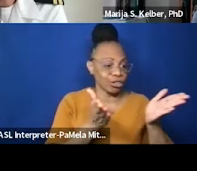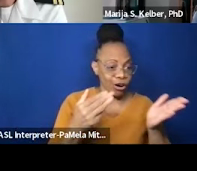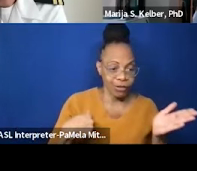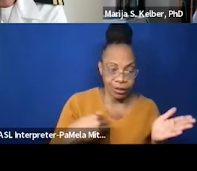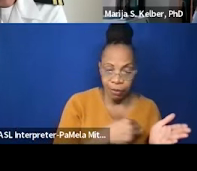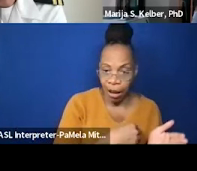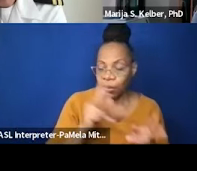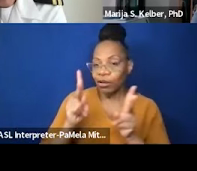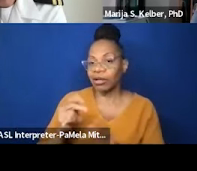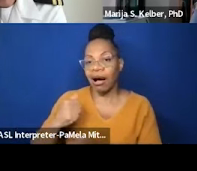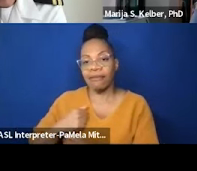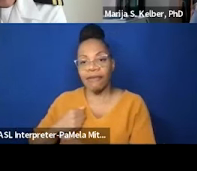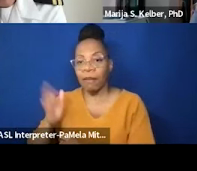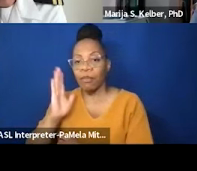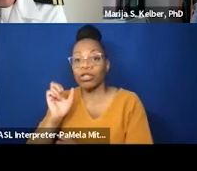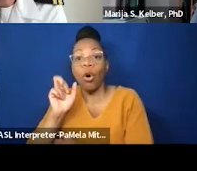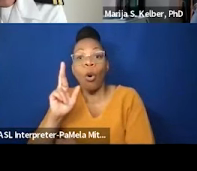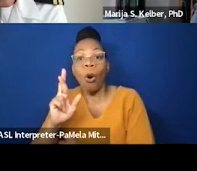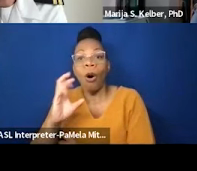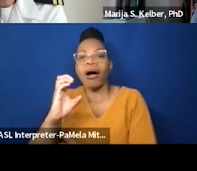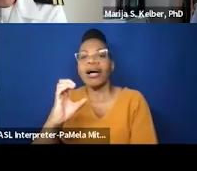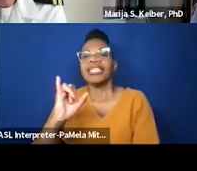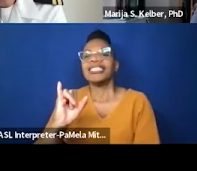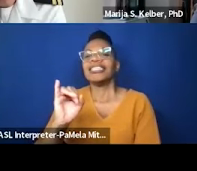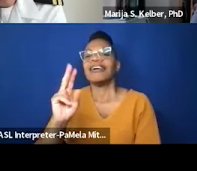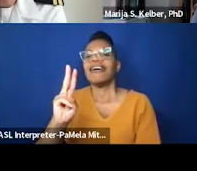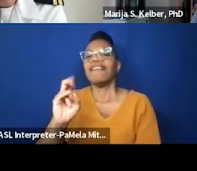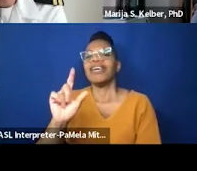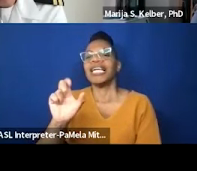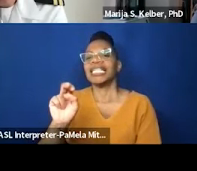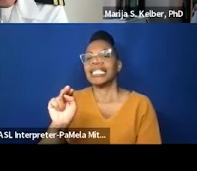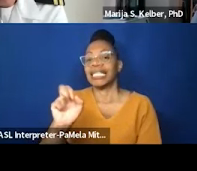or it could be civilians. And in all these studies, the individuals had to have